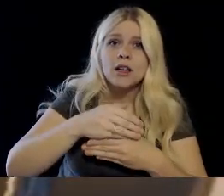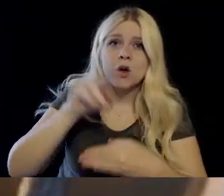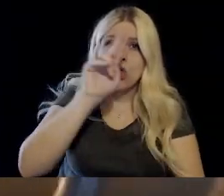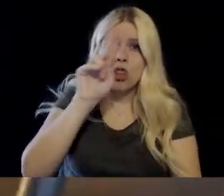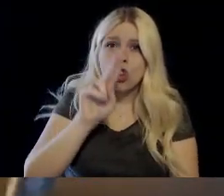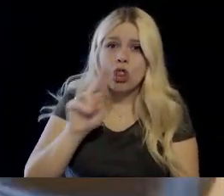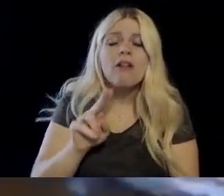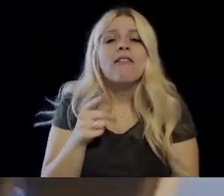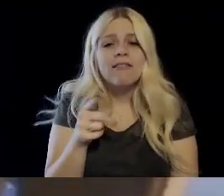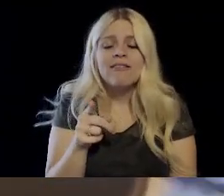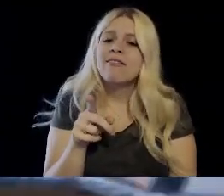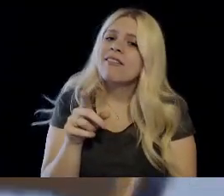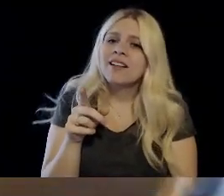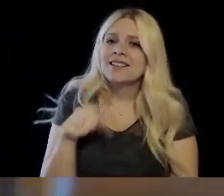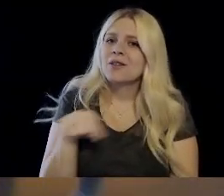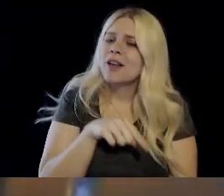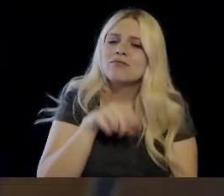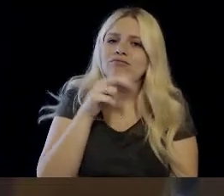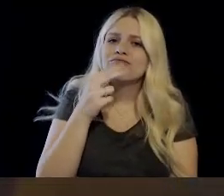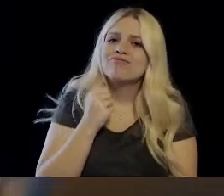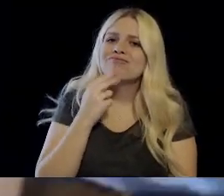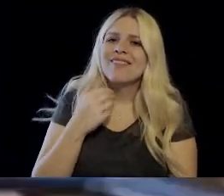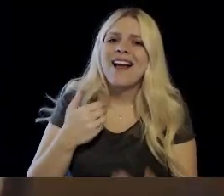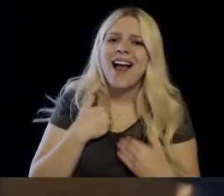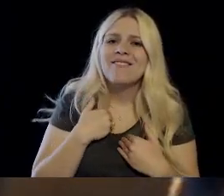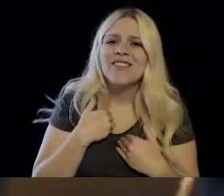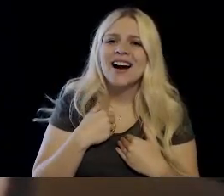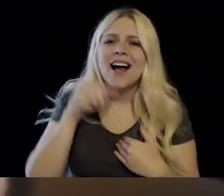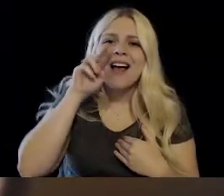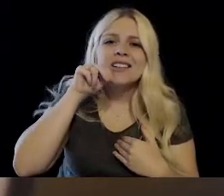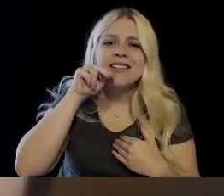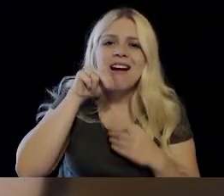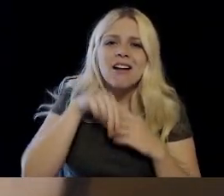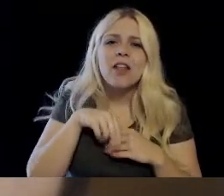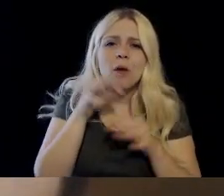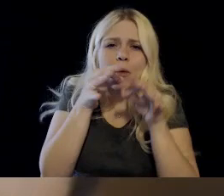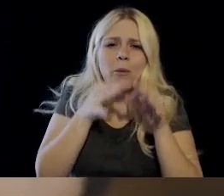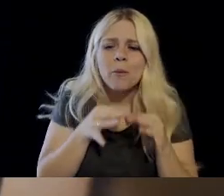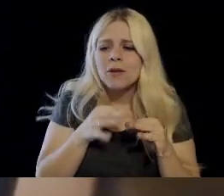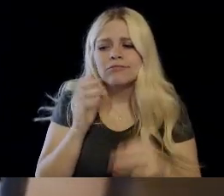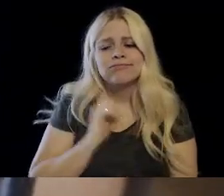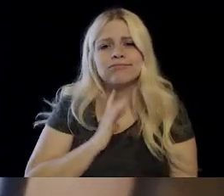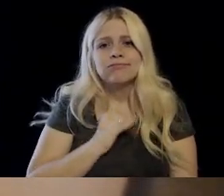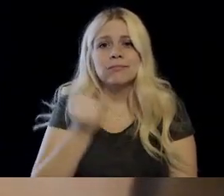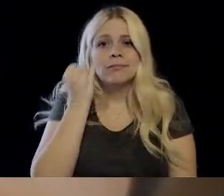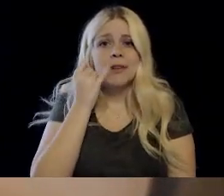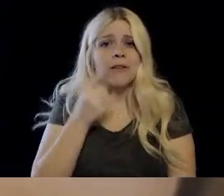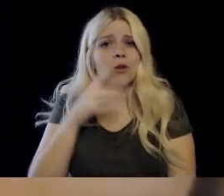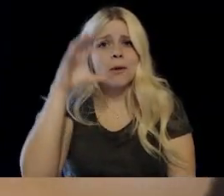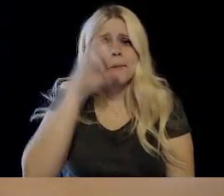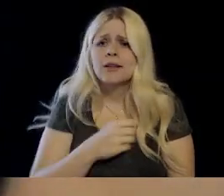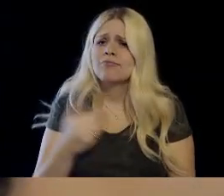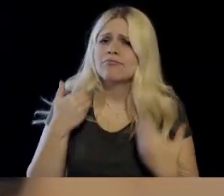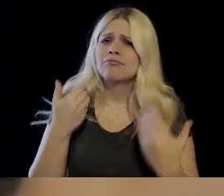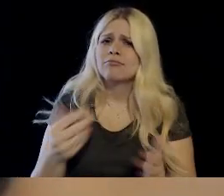Joanne: Yup, they've got their pink and black tongues. Erica: Little polka dot tongues. So, if you missed that one go back and find grizzly bears.